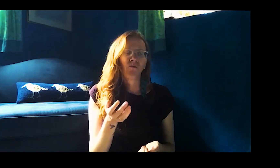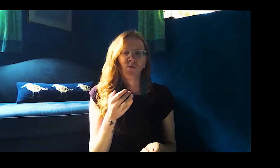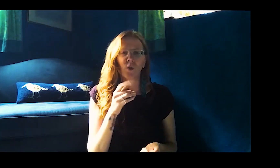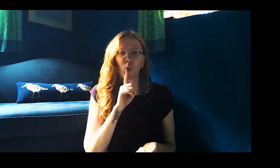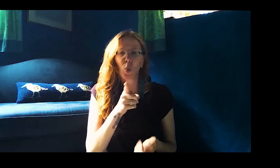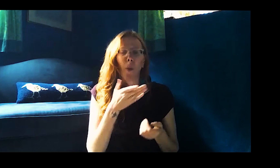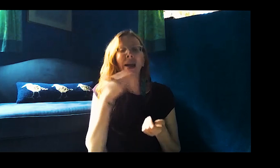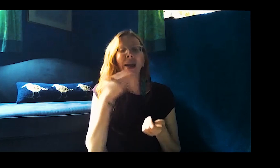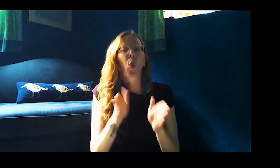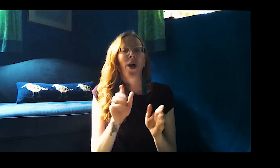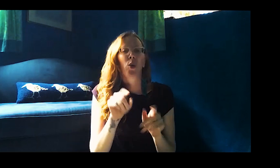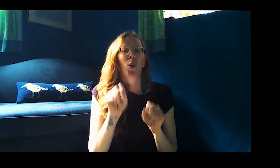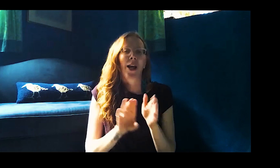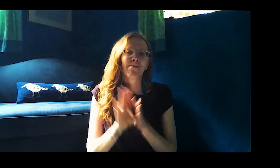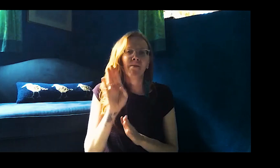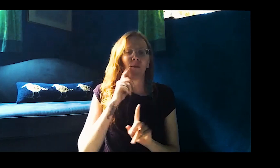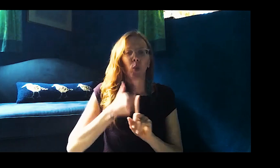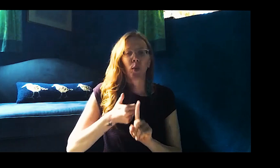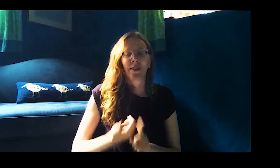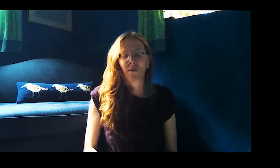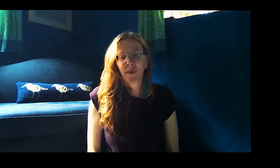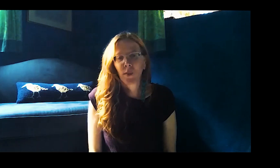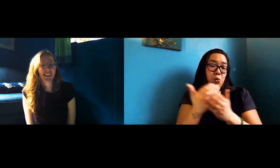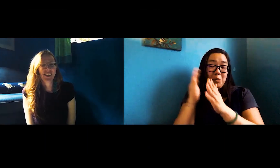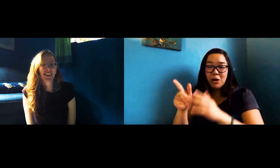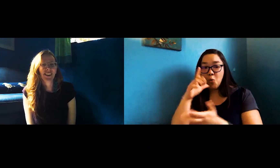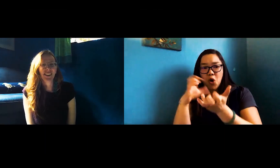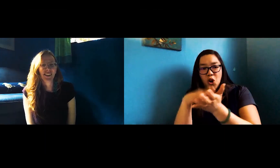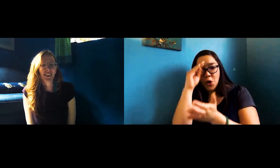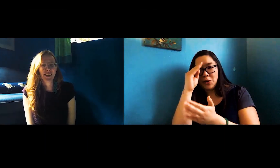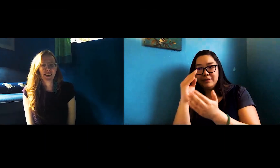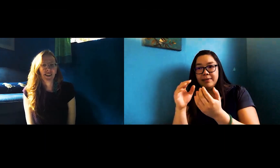yourself is to make sure your voice is heard. How would a person who is new to photography,